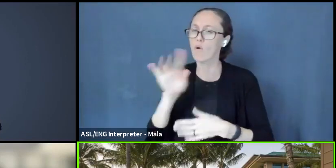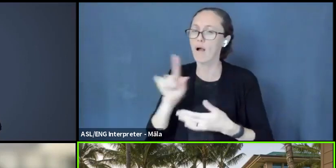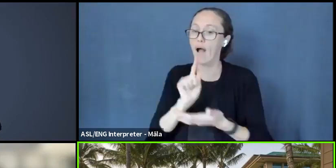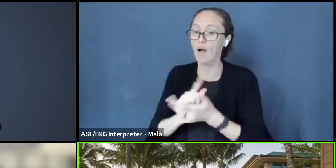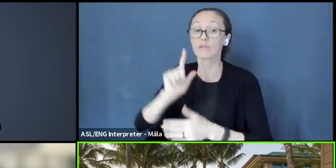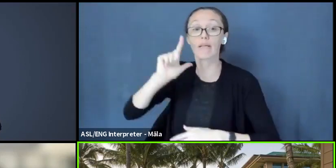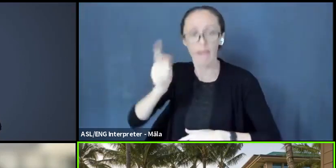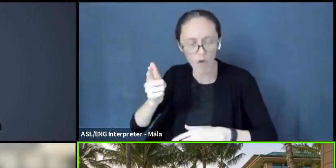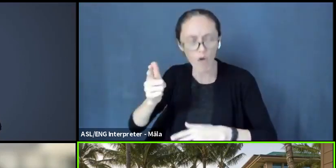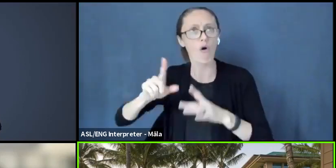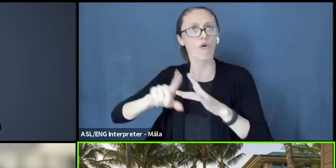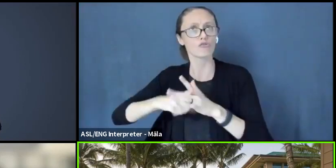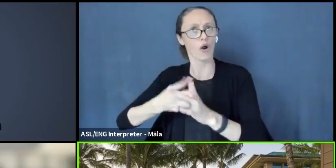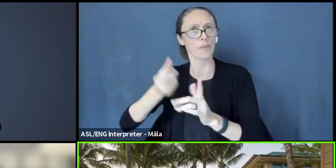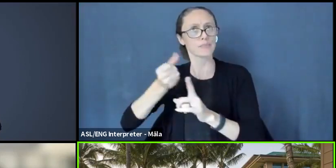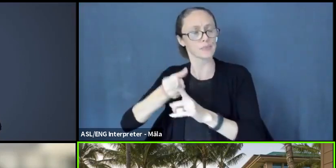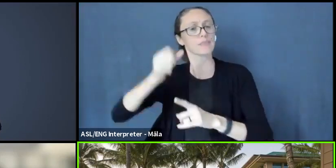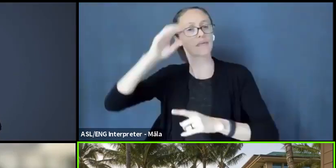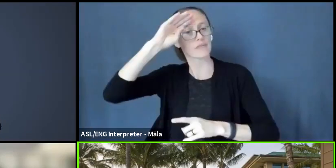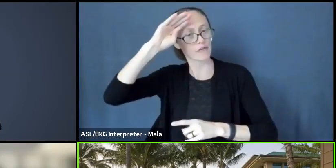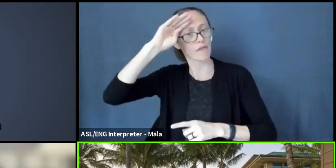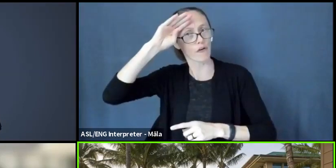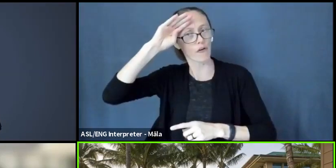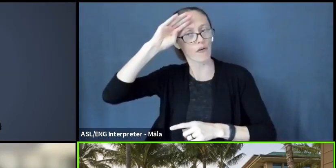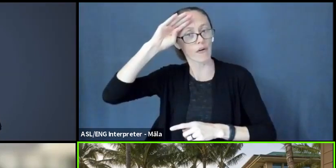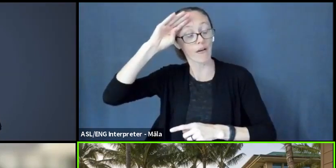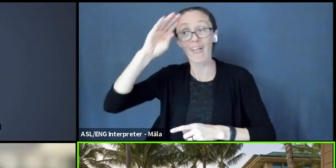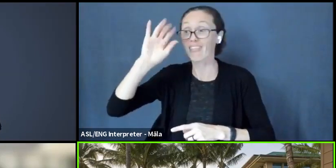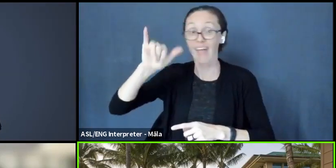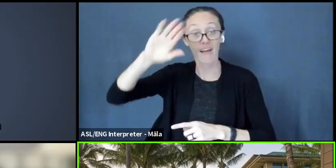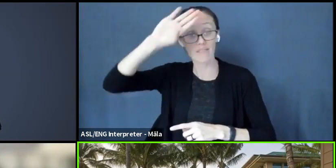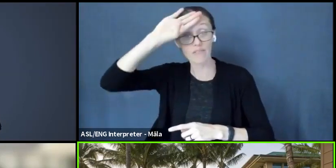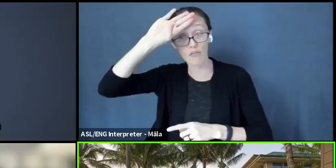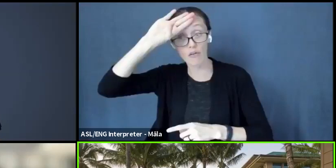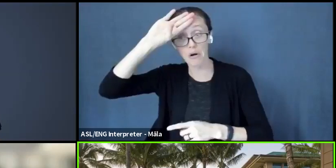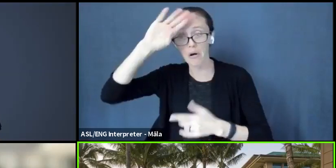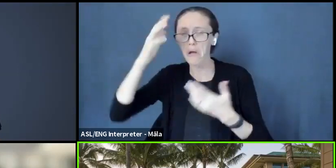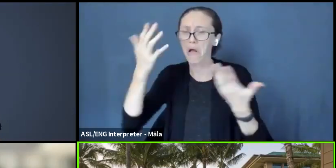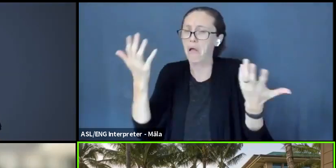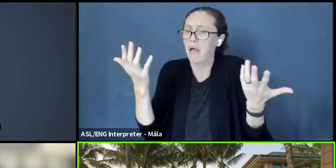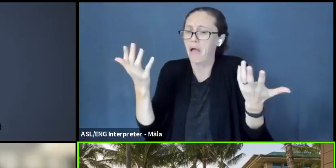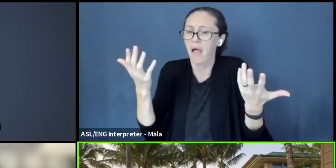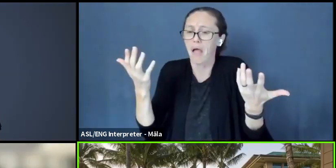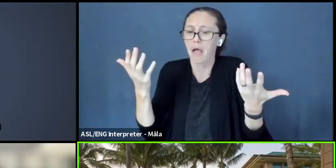of vaccine. It was gone within the next day.